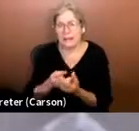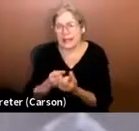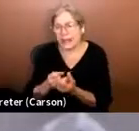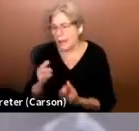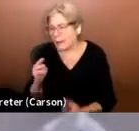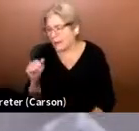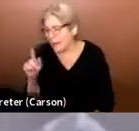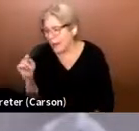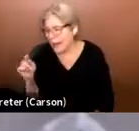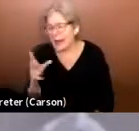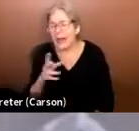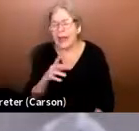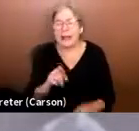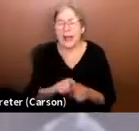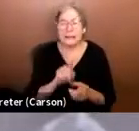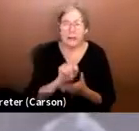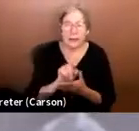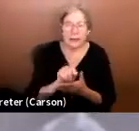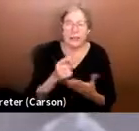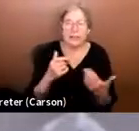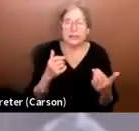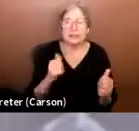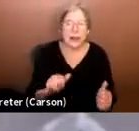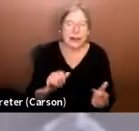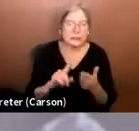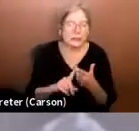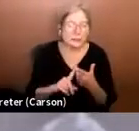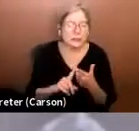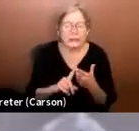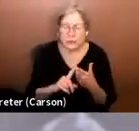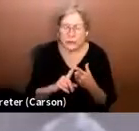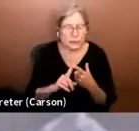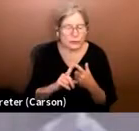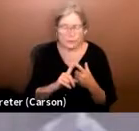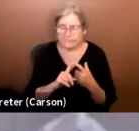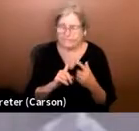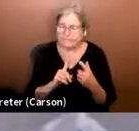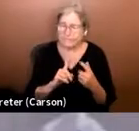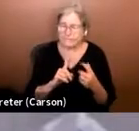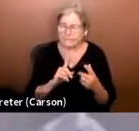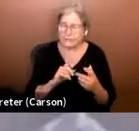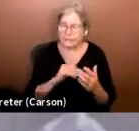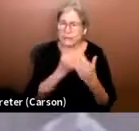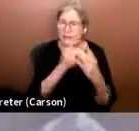the publisher. Matthew